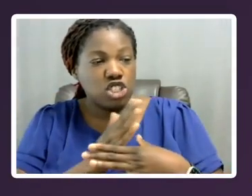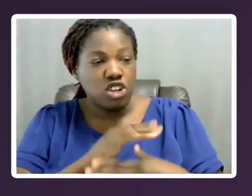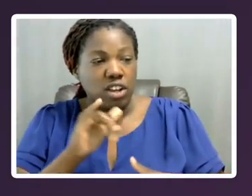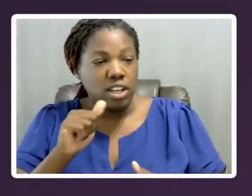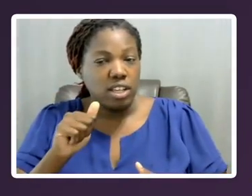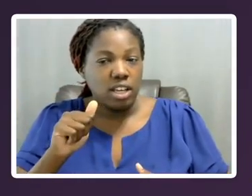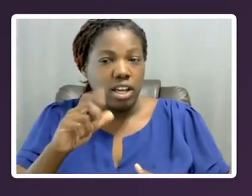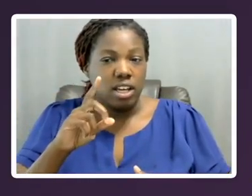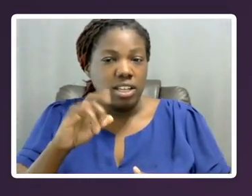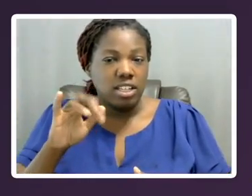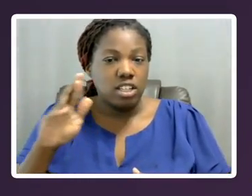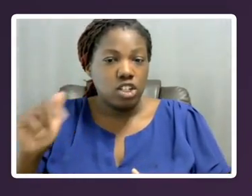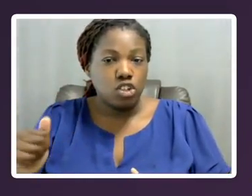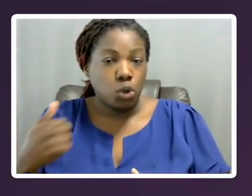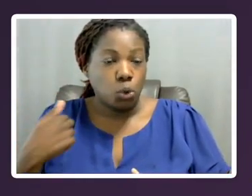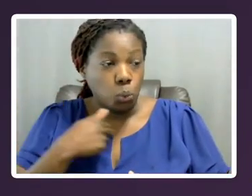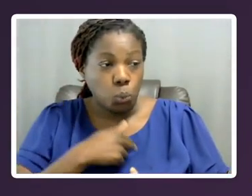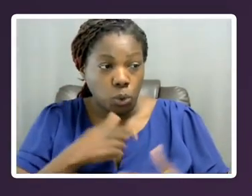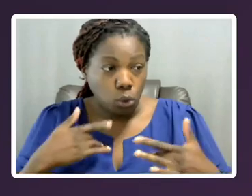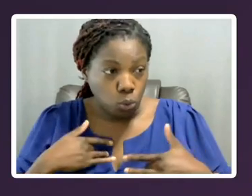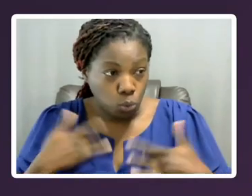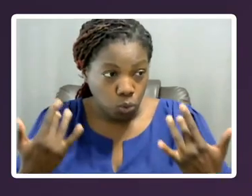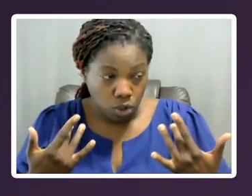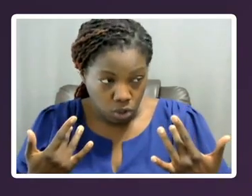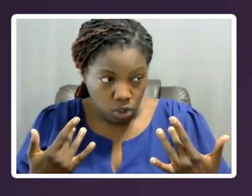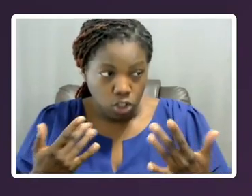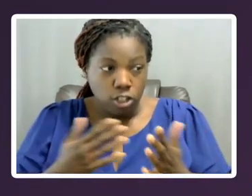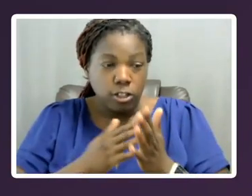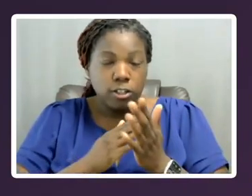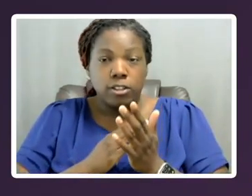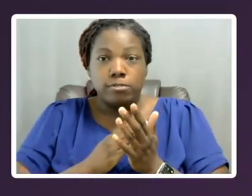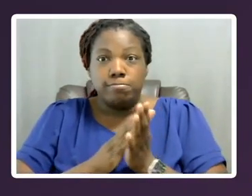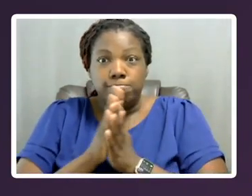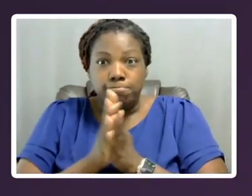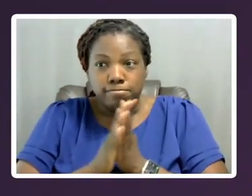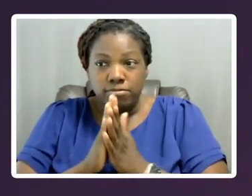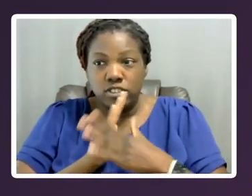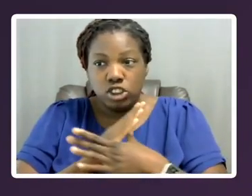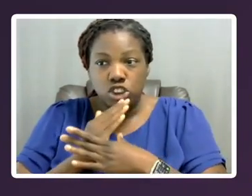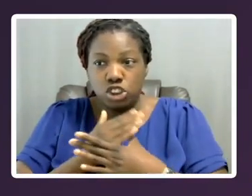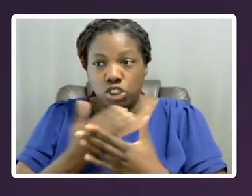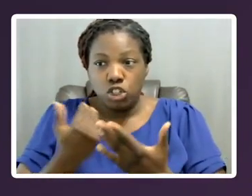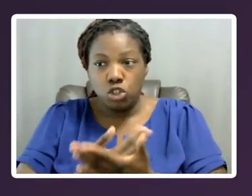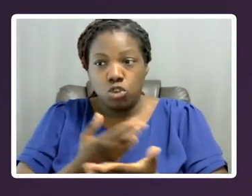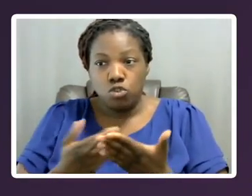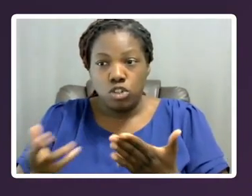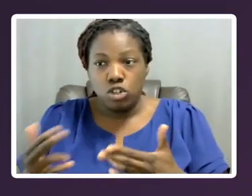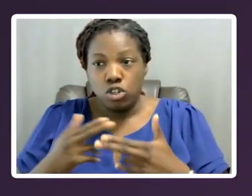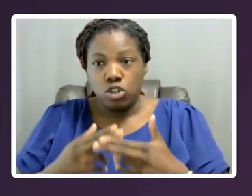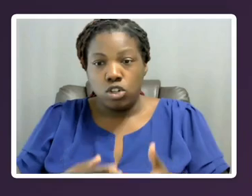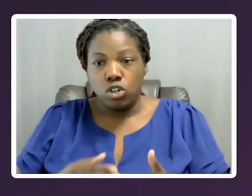happy and enthusiastic to share a new resource. It's called the Cranberry Day video. It is on